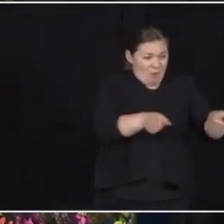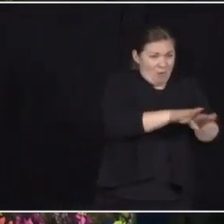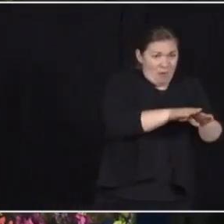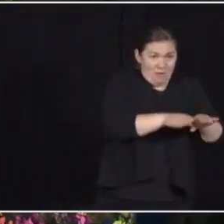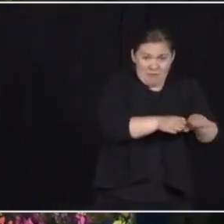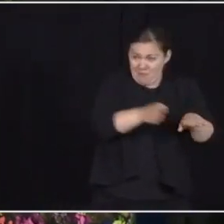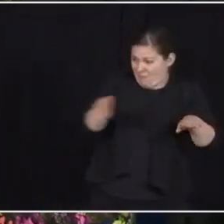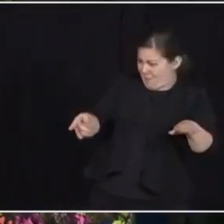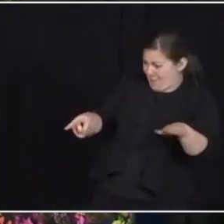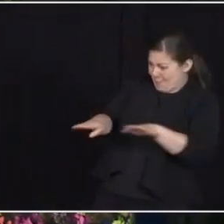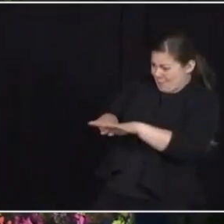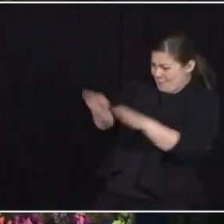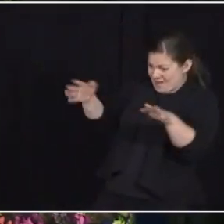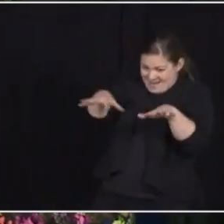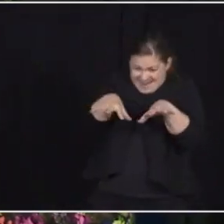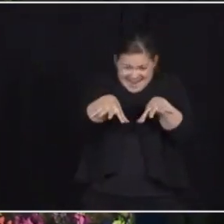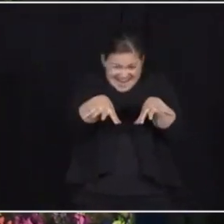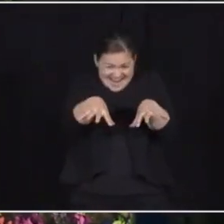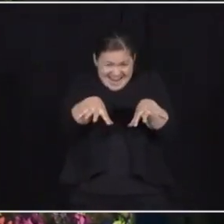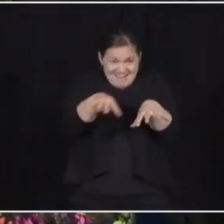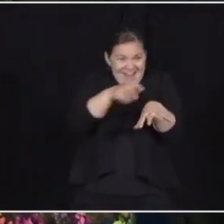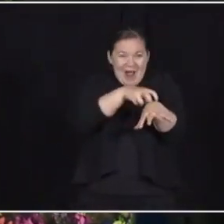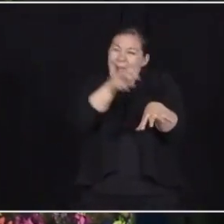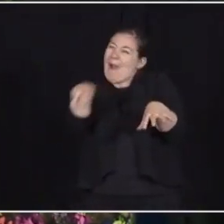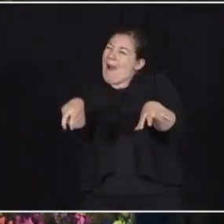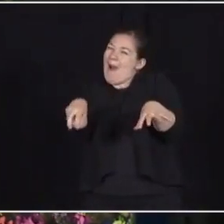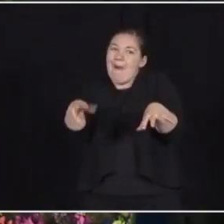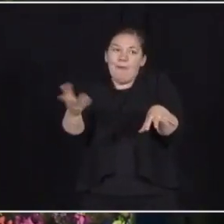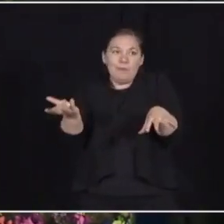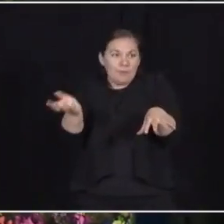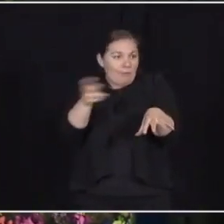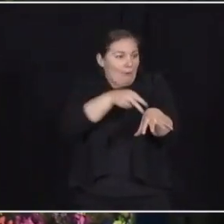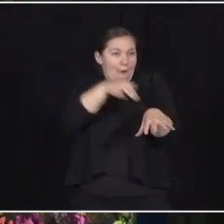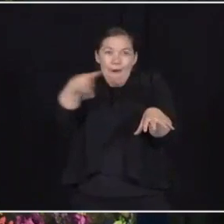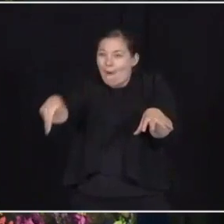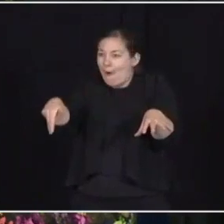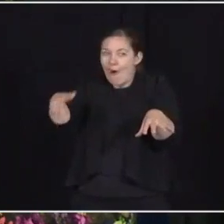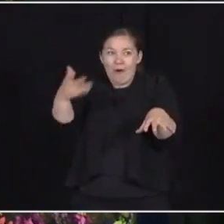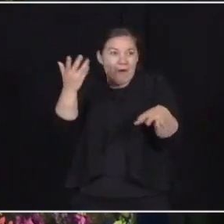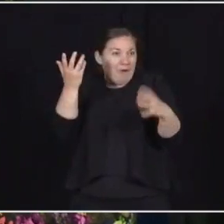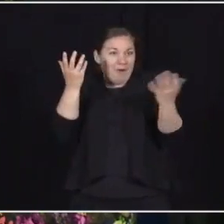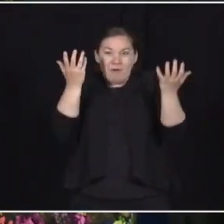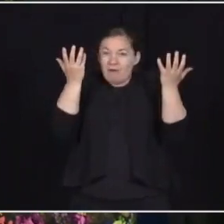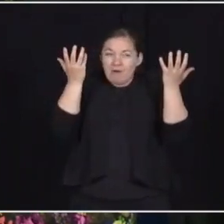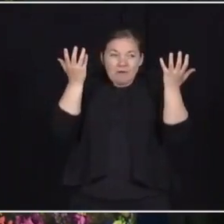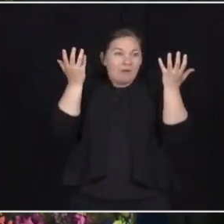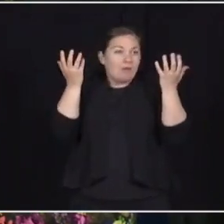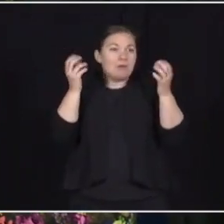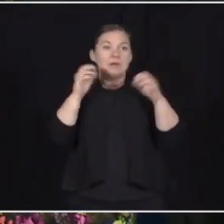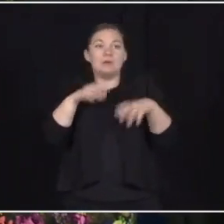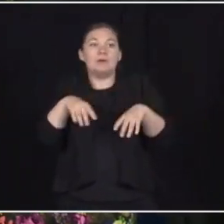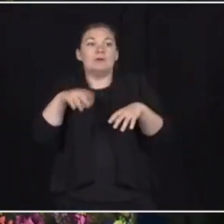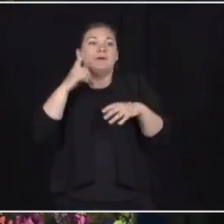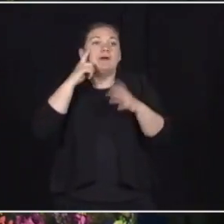high zone, hey number! A high number of cases like Toronto into an area with a low number of cases like Von